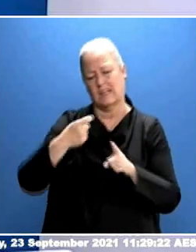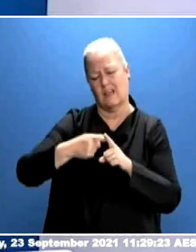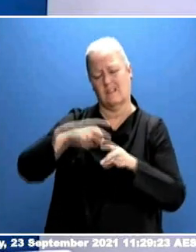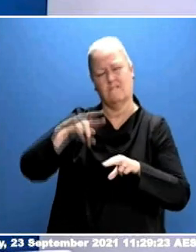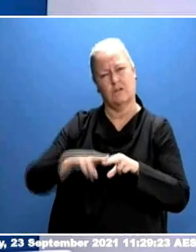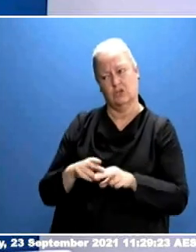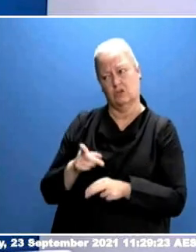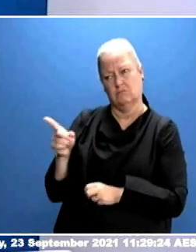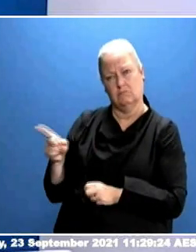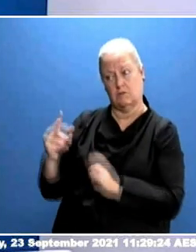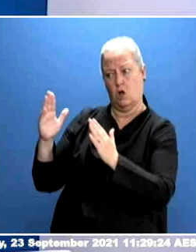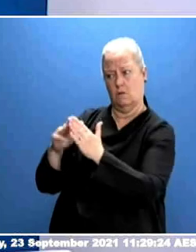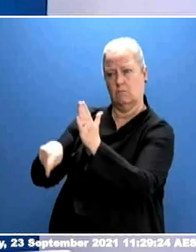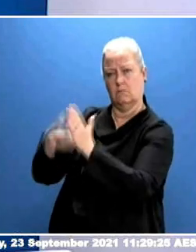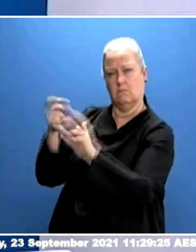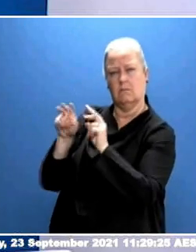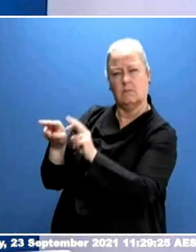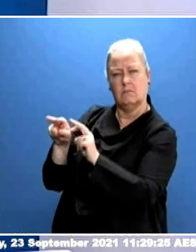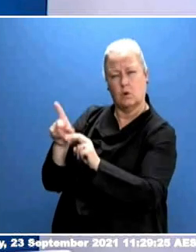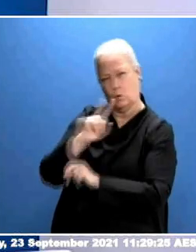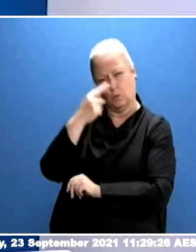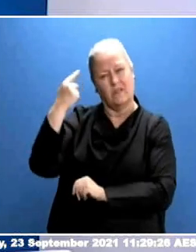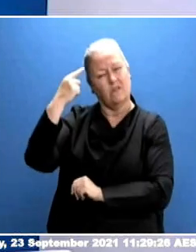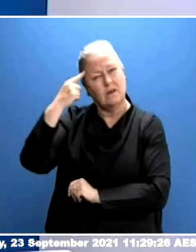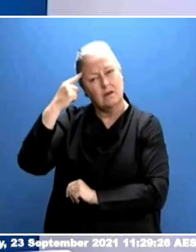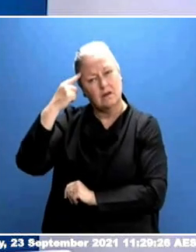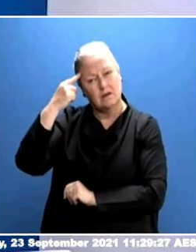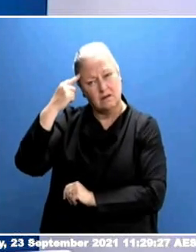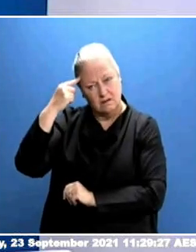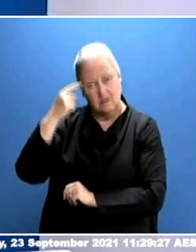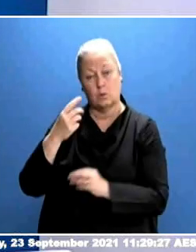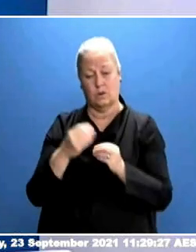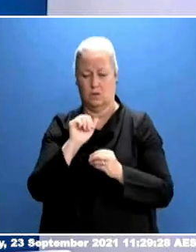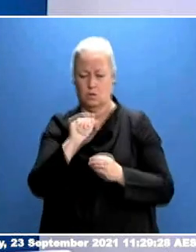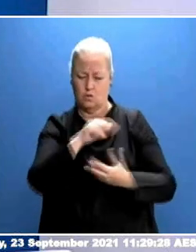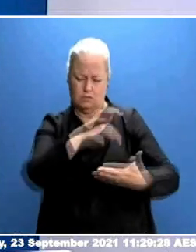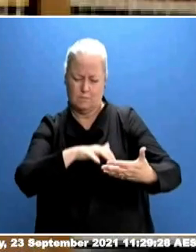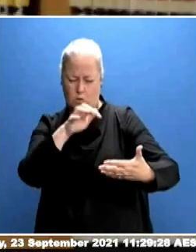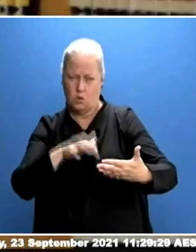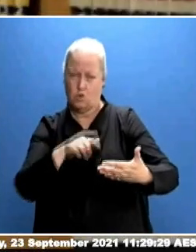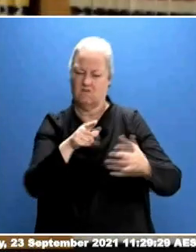in terms of the environmental criteria that you've laid down in your report? What's your assessment of that?